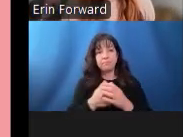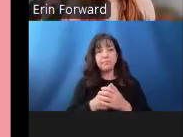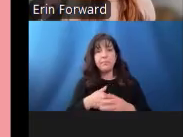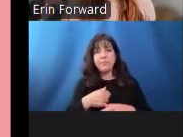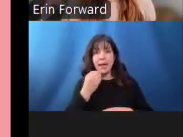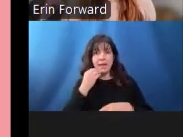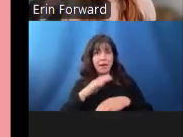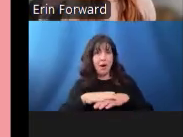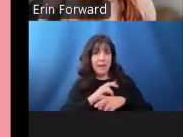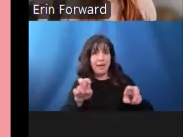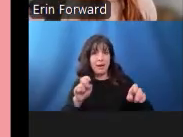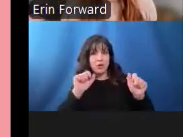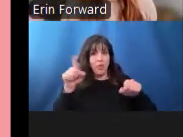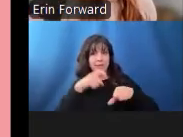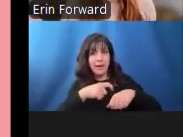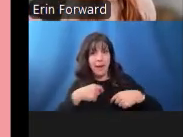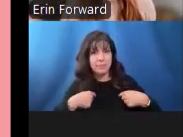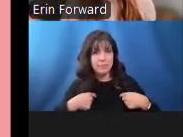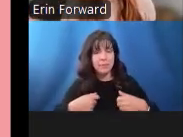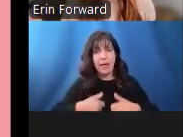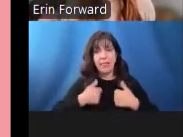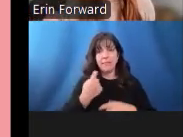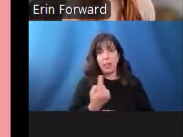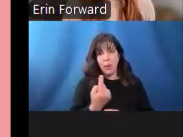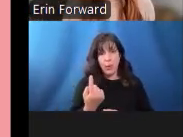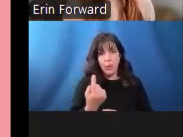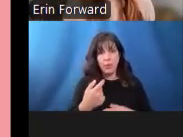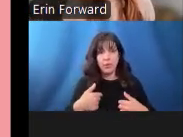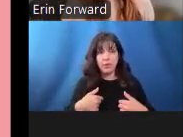all the time. I live by myself so like there's nobody else to